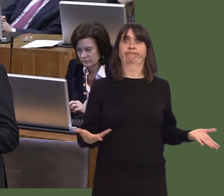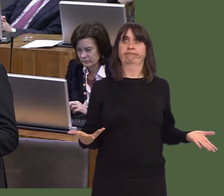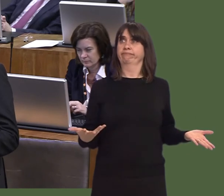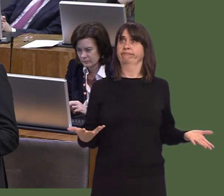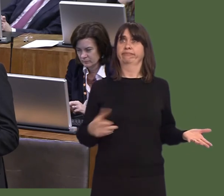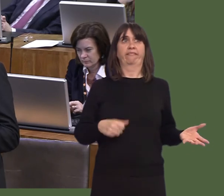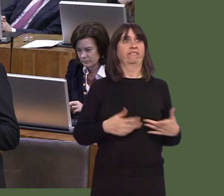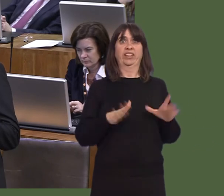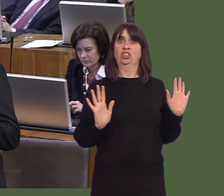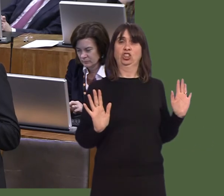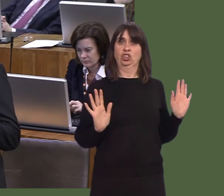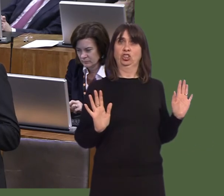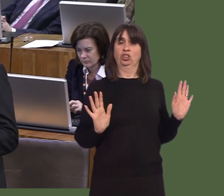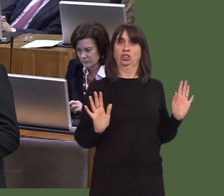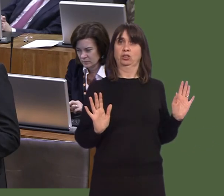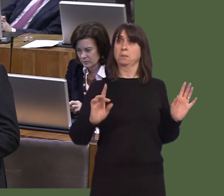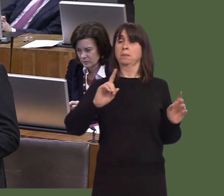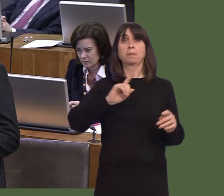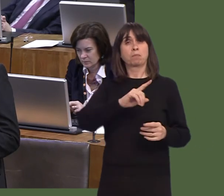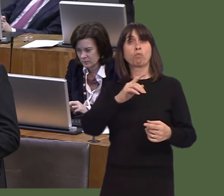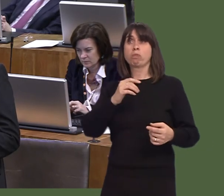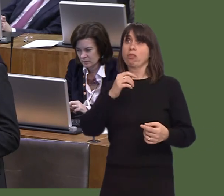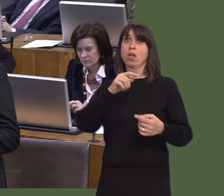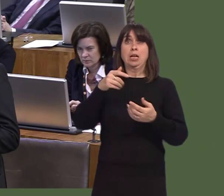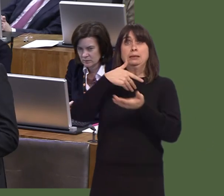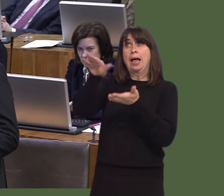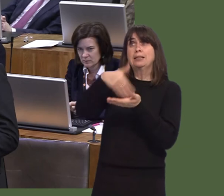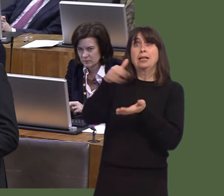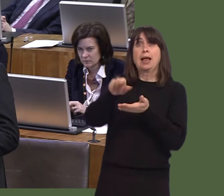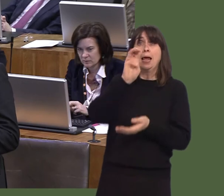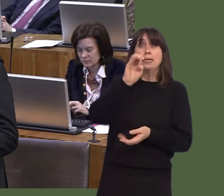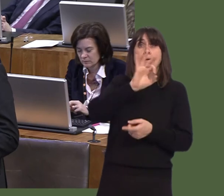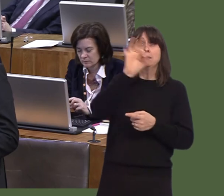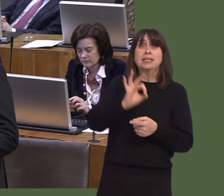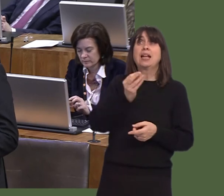the north and south in Ireland. Why? There's an incentive there for goods to move through Northern Ireland to Scottish ports